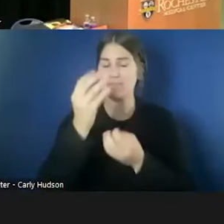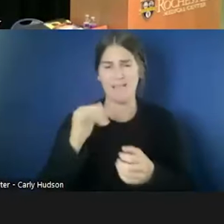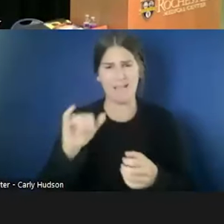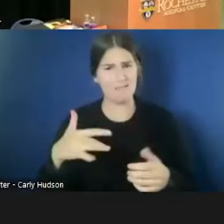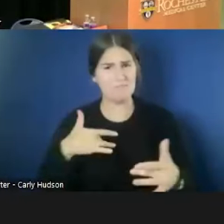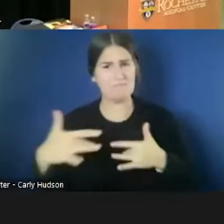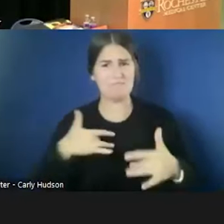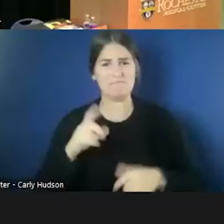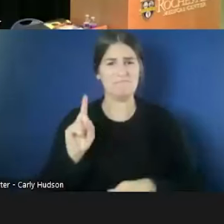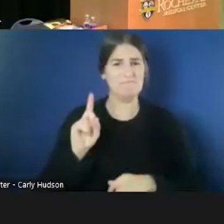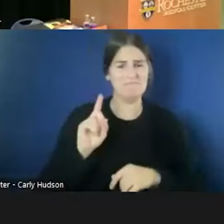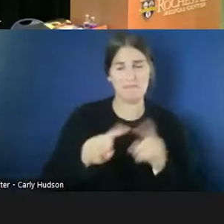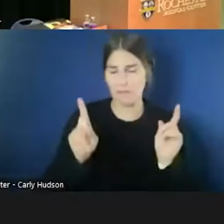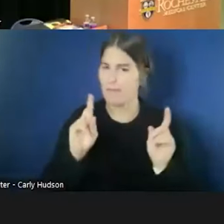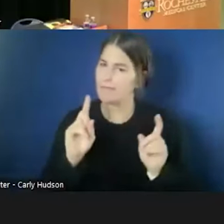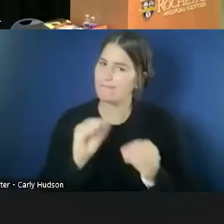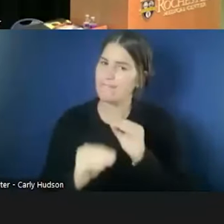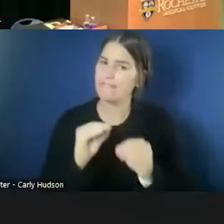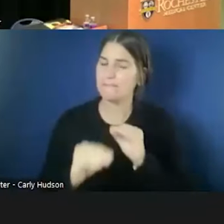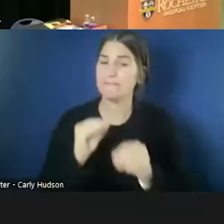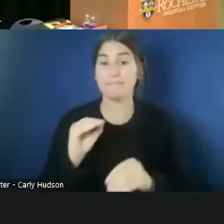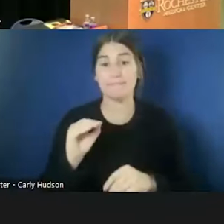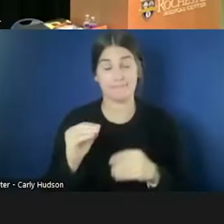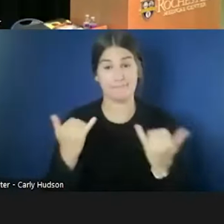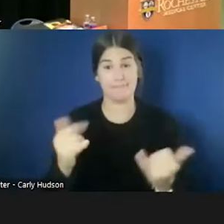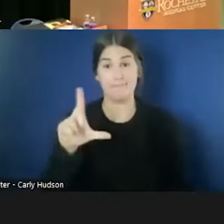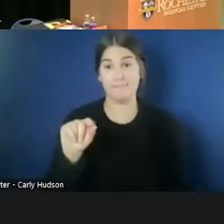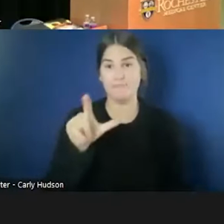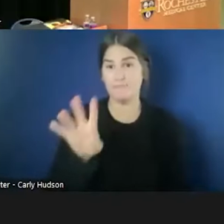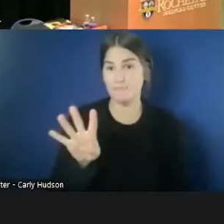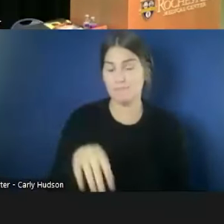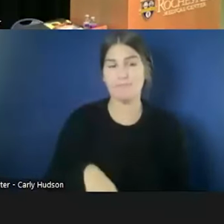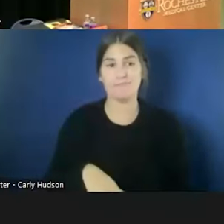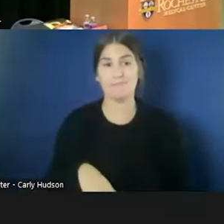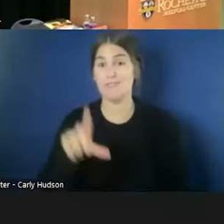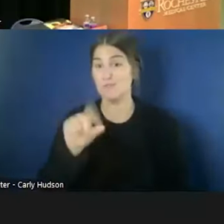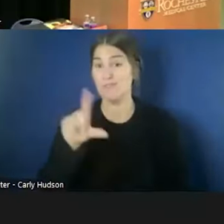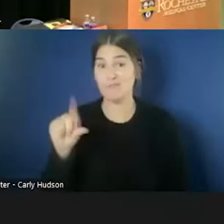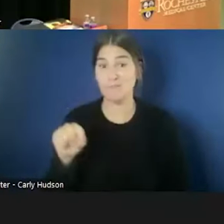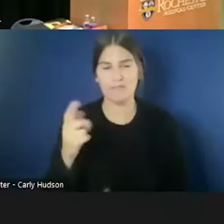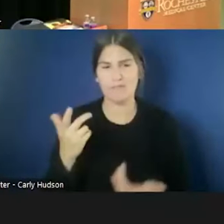was rectified but these are things in 2024 and 2020 we should not be H we should not have to